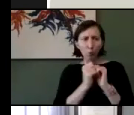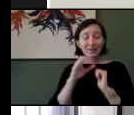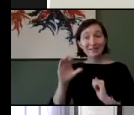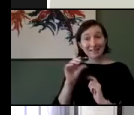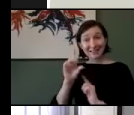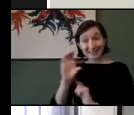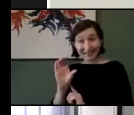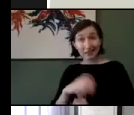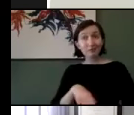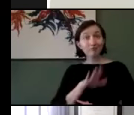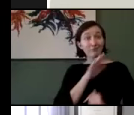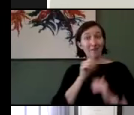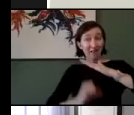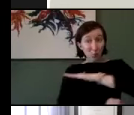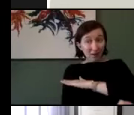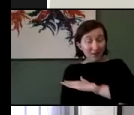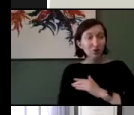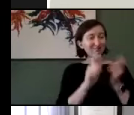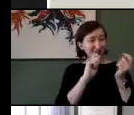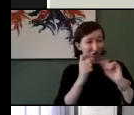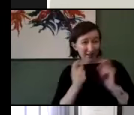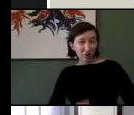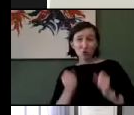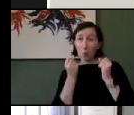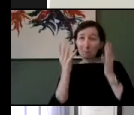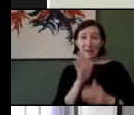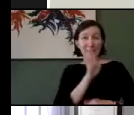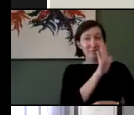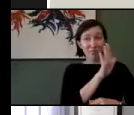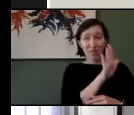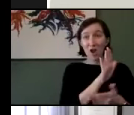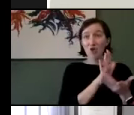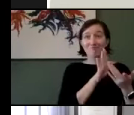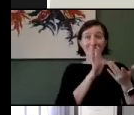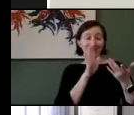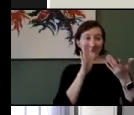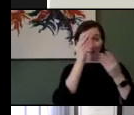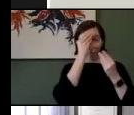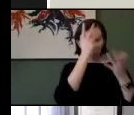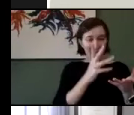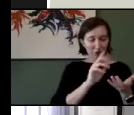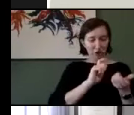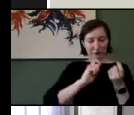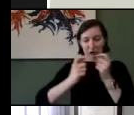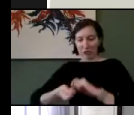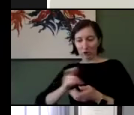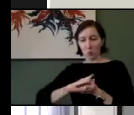materials in braille formats and they are actively in the mail going out to states and territories as we speak,